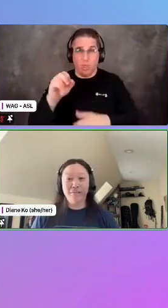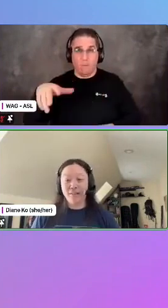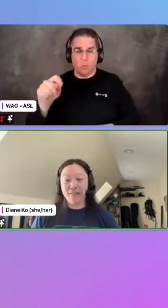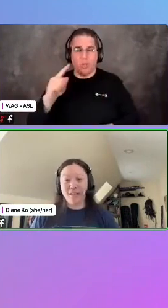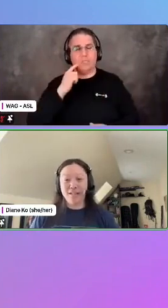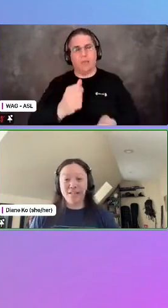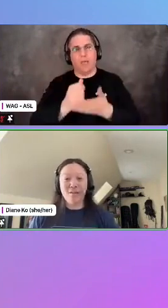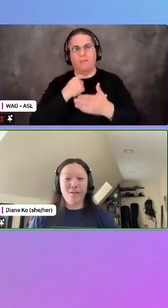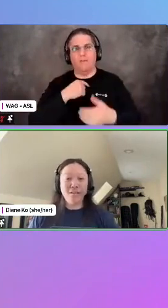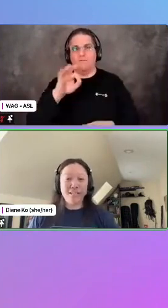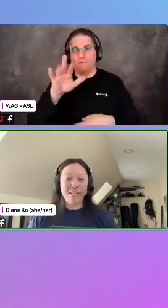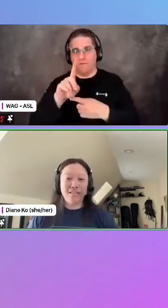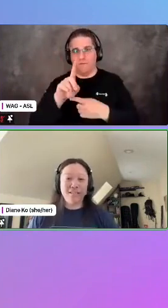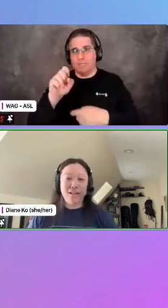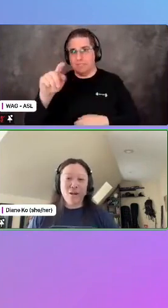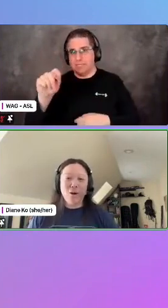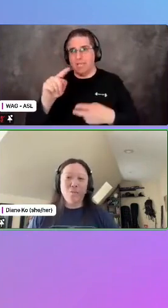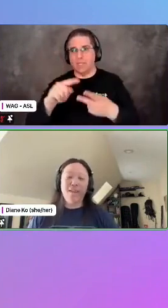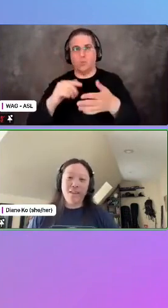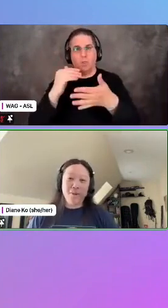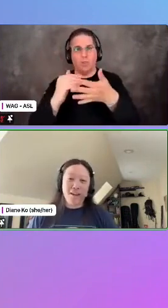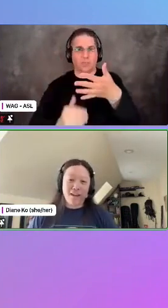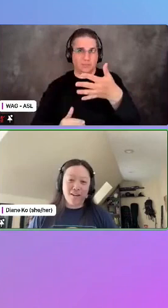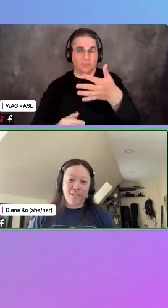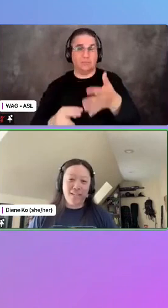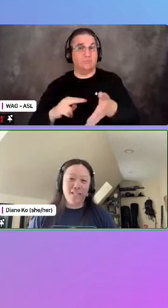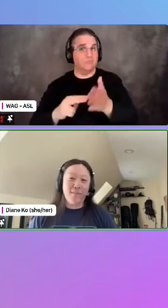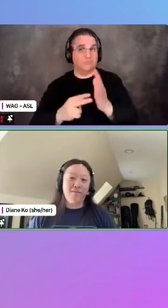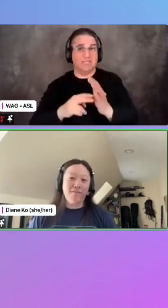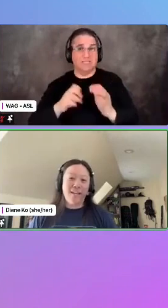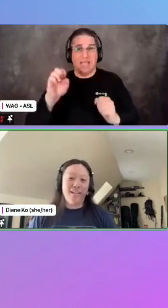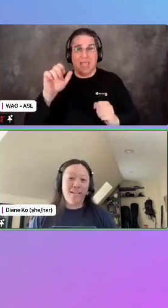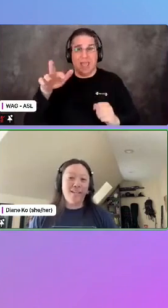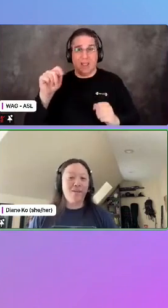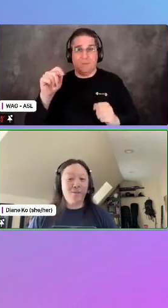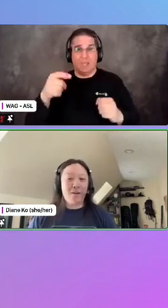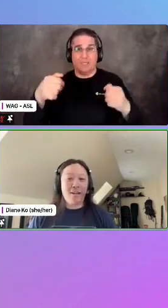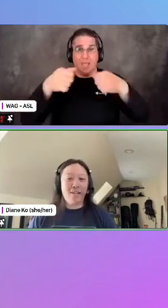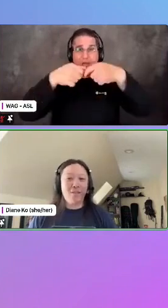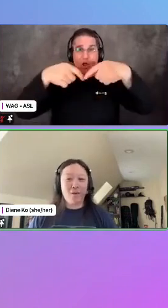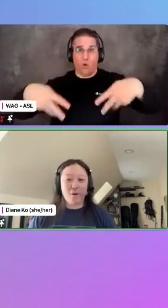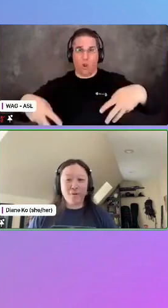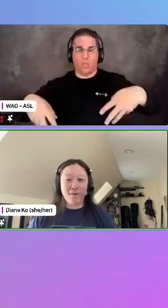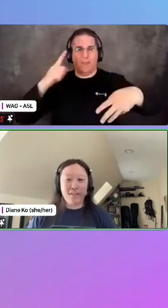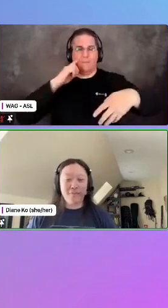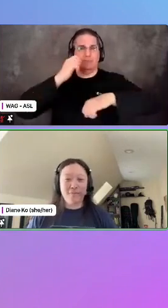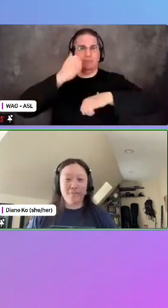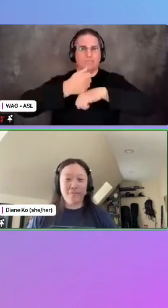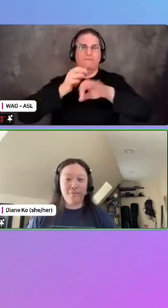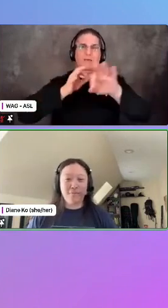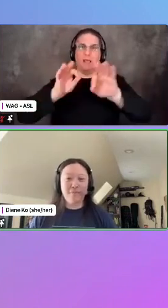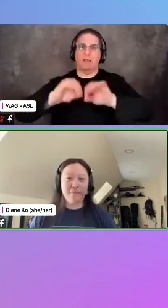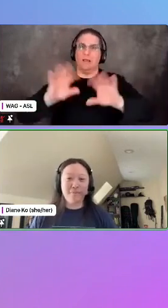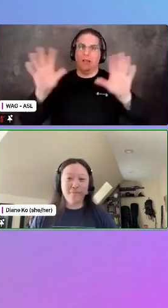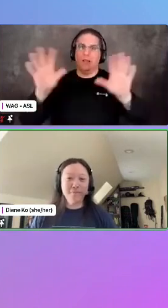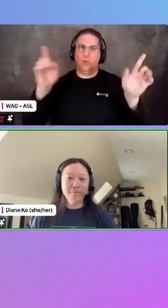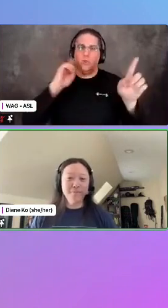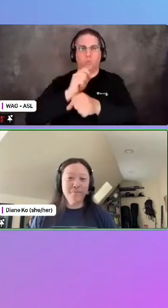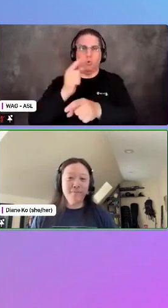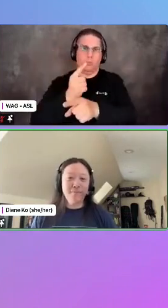consumer by the called props and return HTML to render for the component. By the way, throughout this talk, I'll